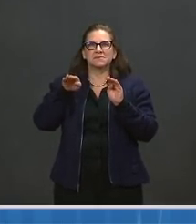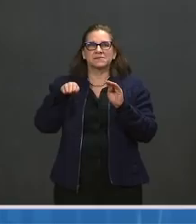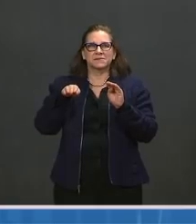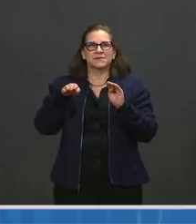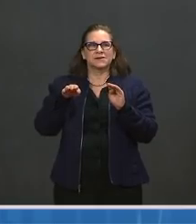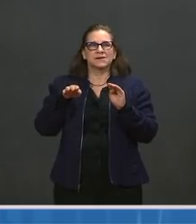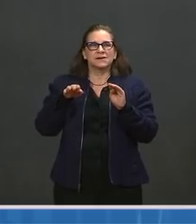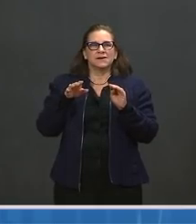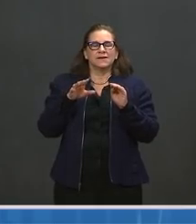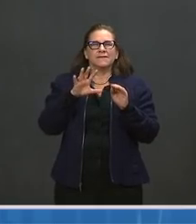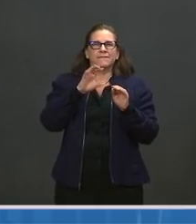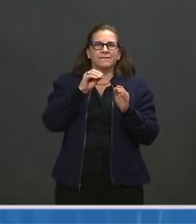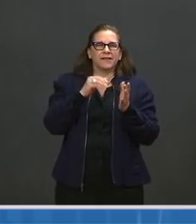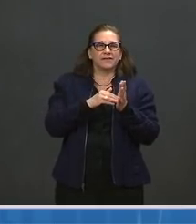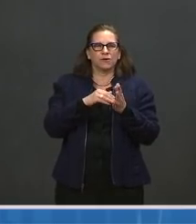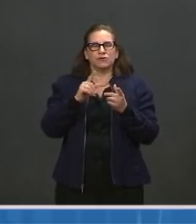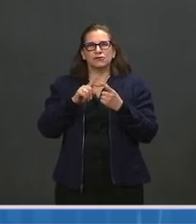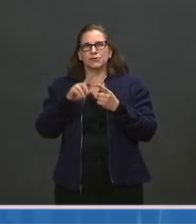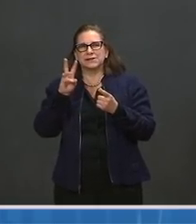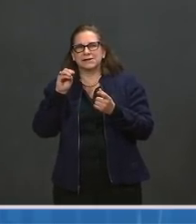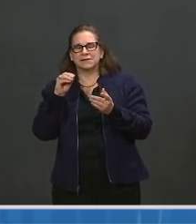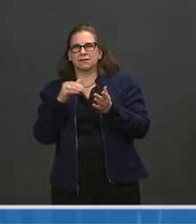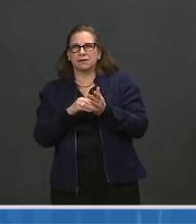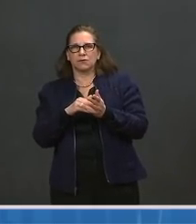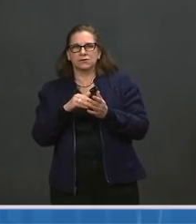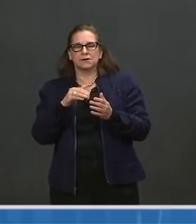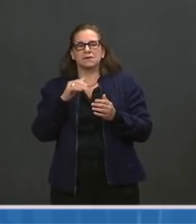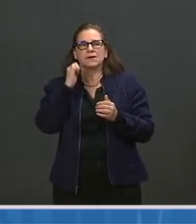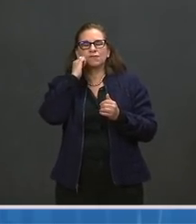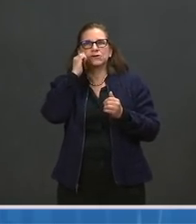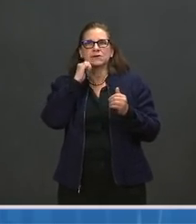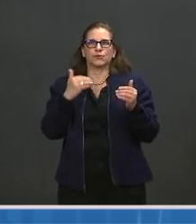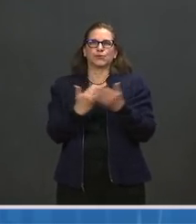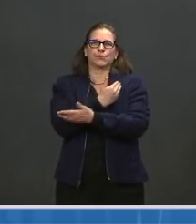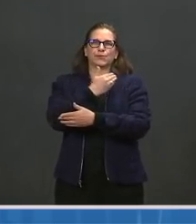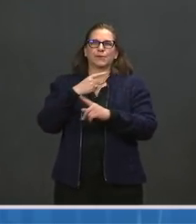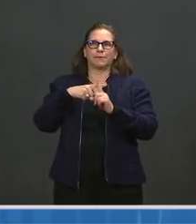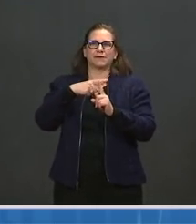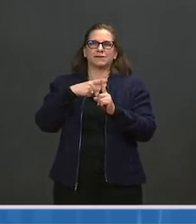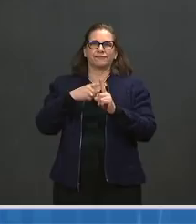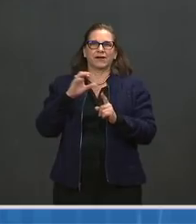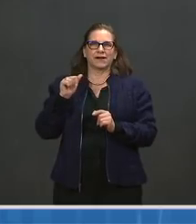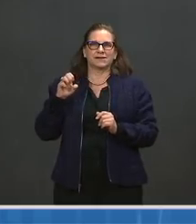The most recent seven-day average for new hospital admissions is just over 4,500 per day.